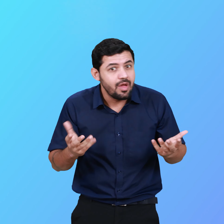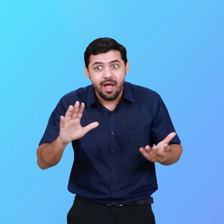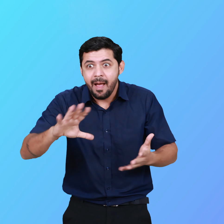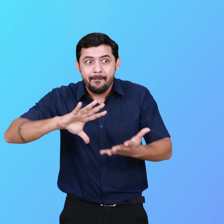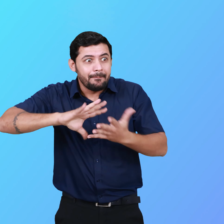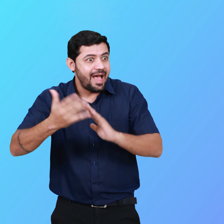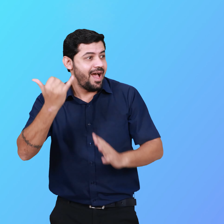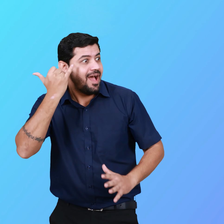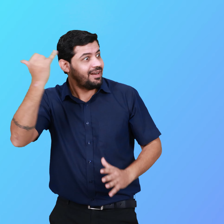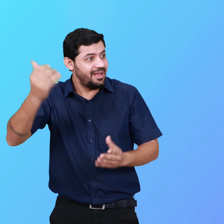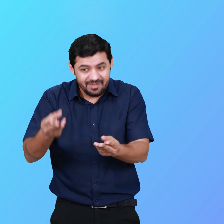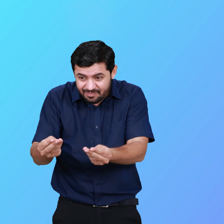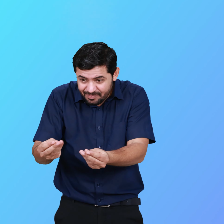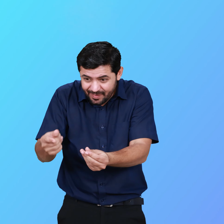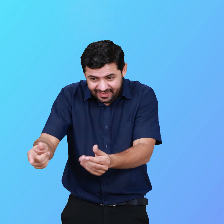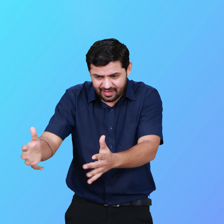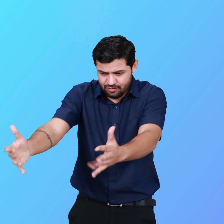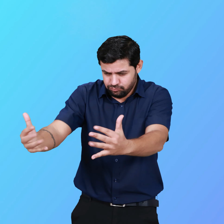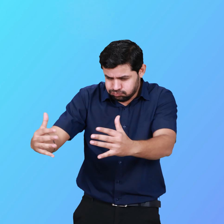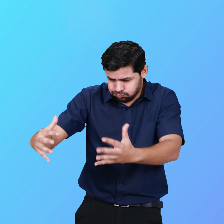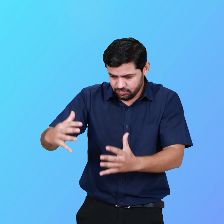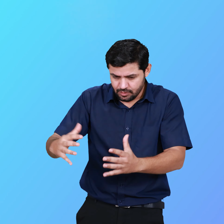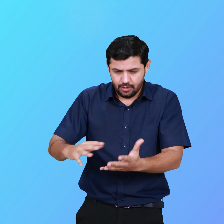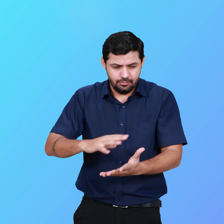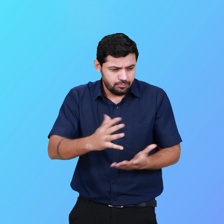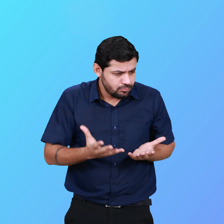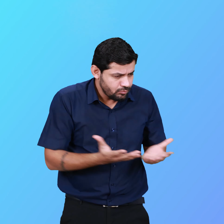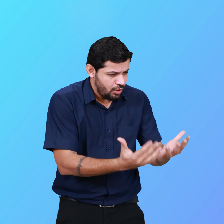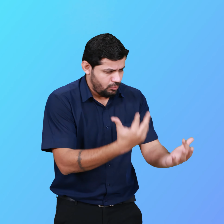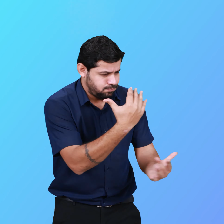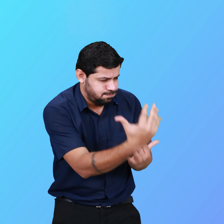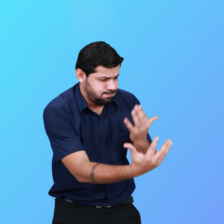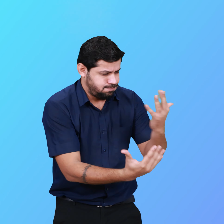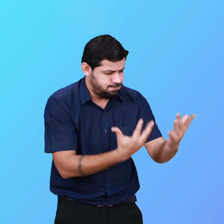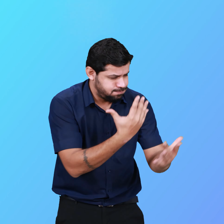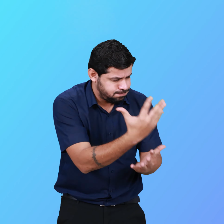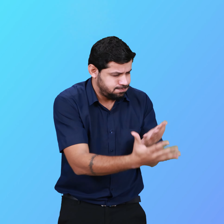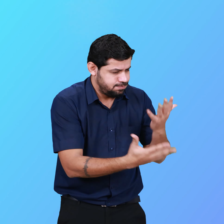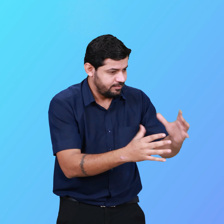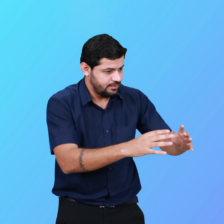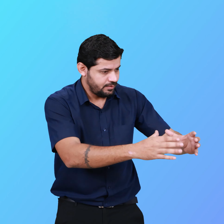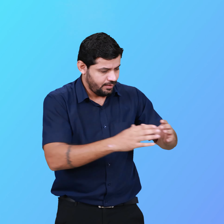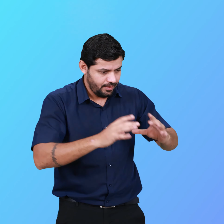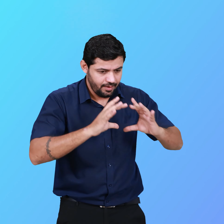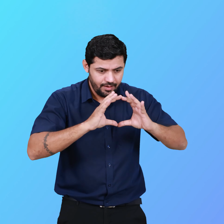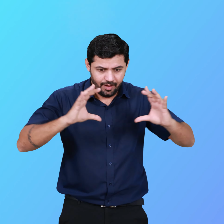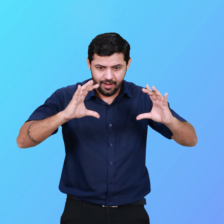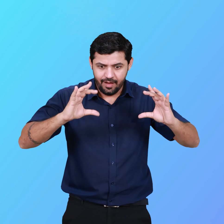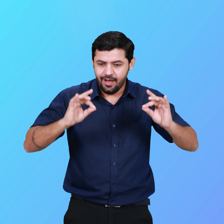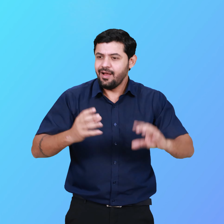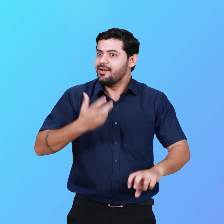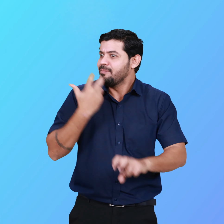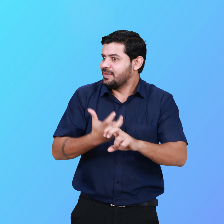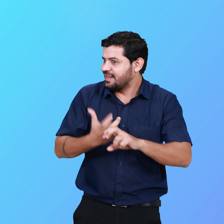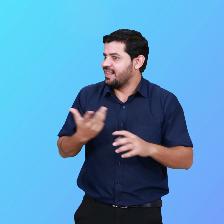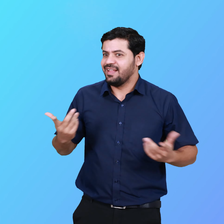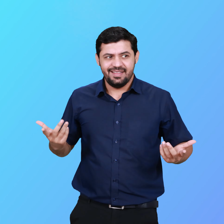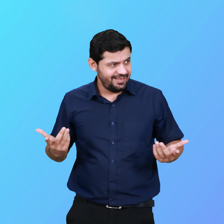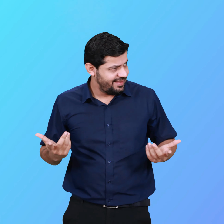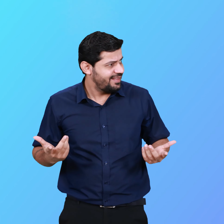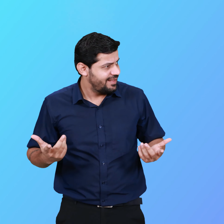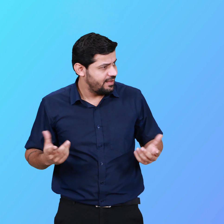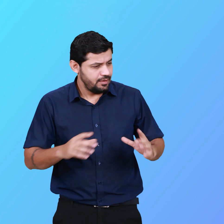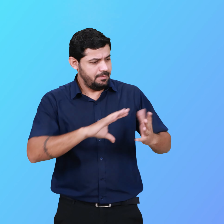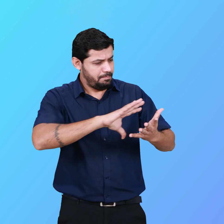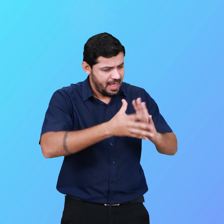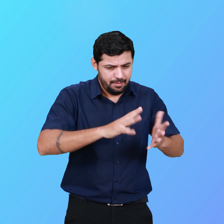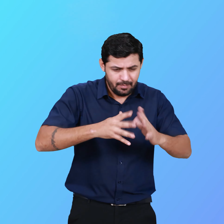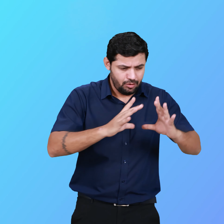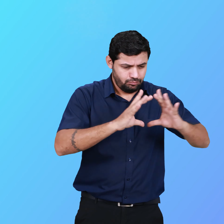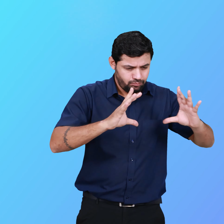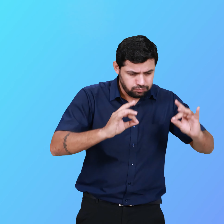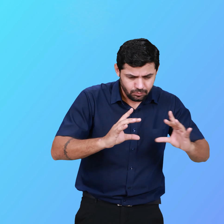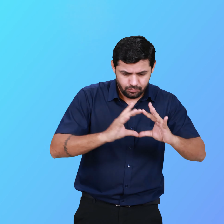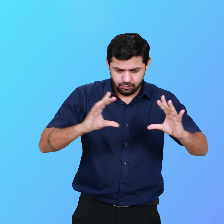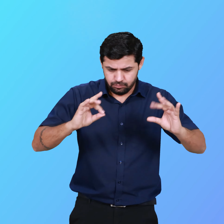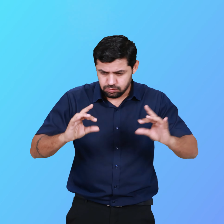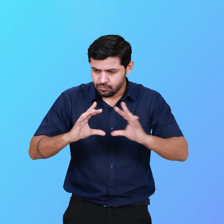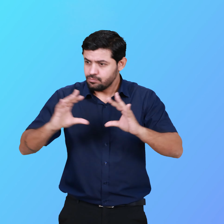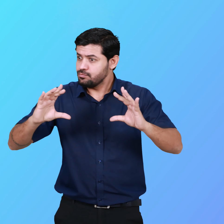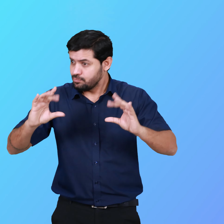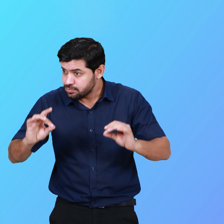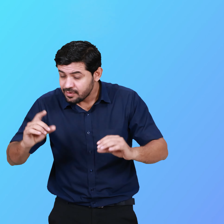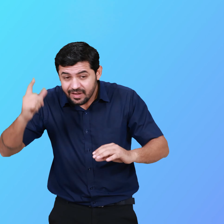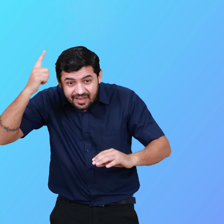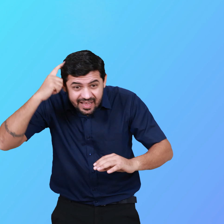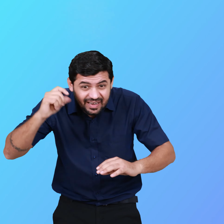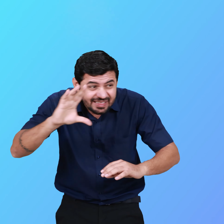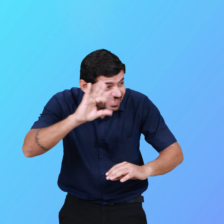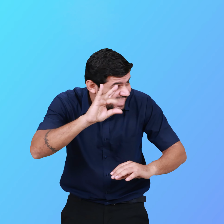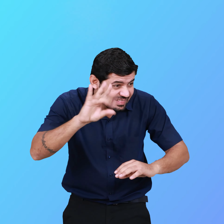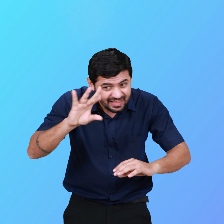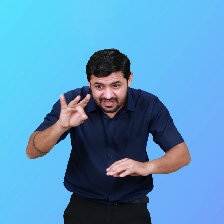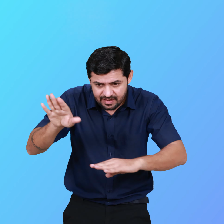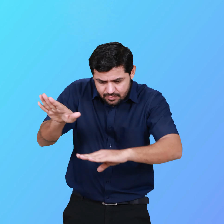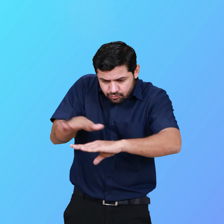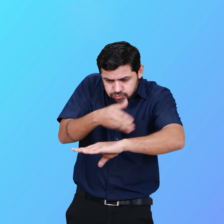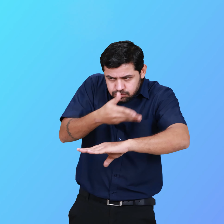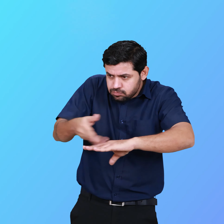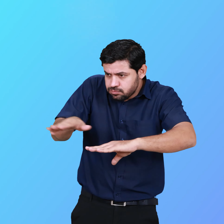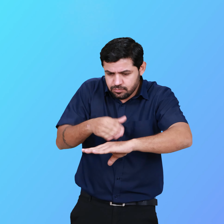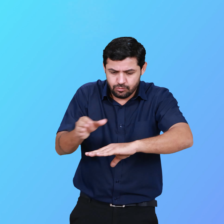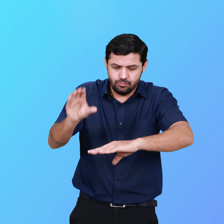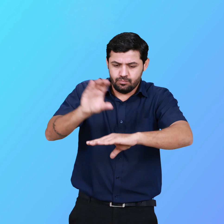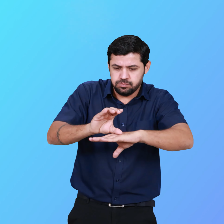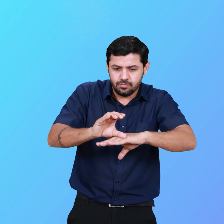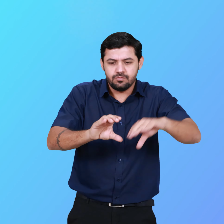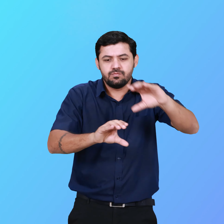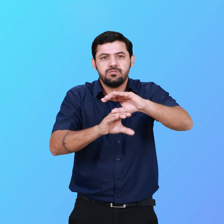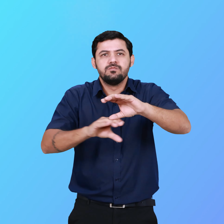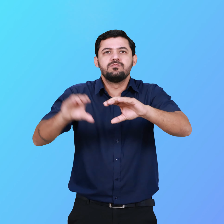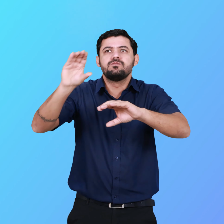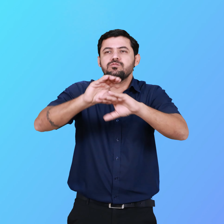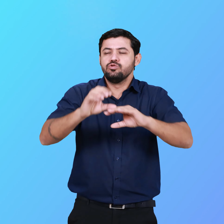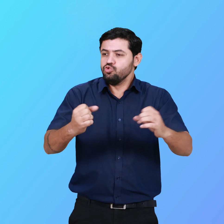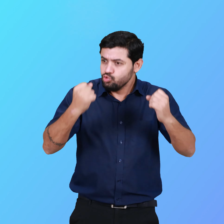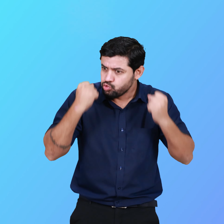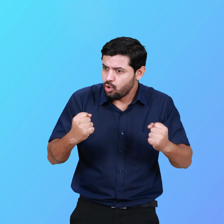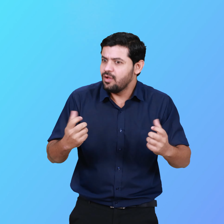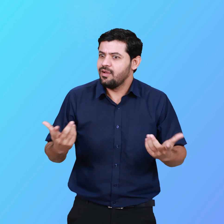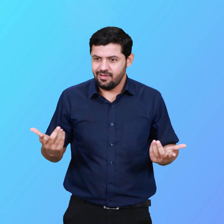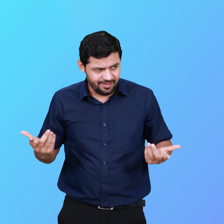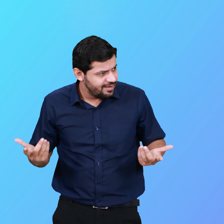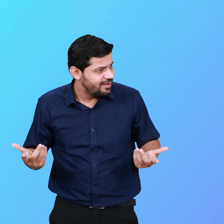“We can make bricks of mud and bake them until they are hard.” They used bricks like stones, and they used tar like mortar to hold the bricks together.